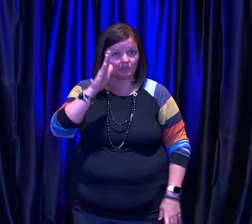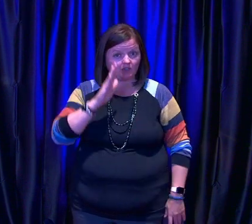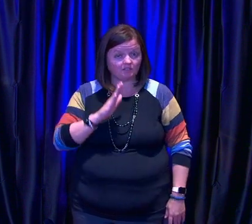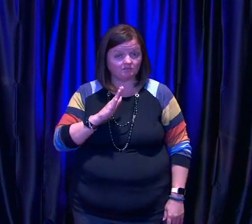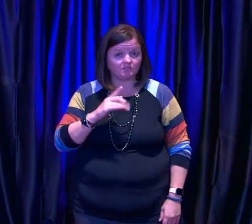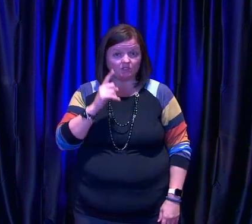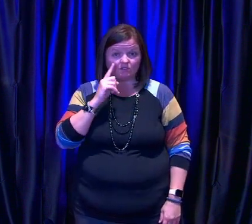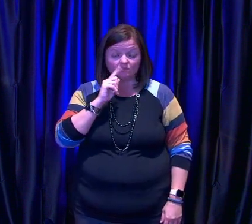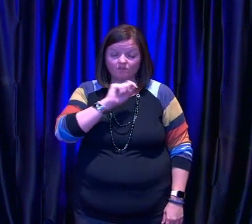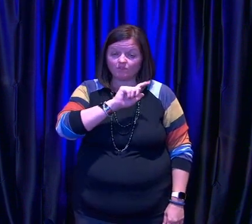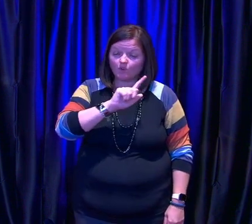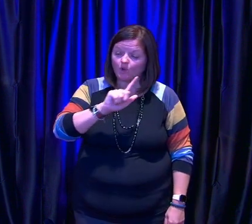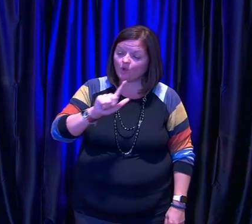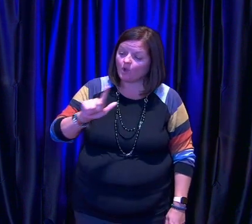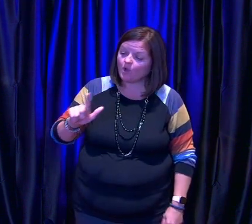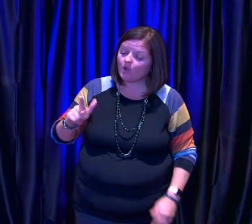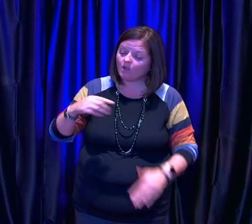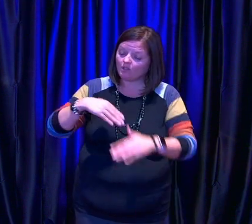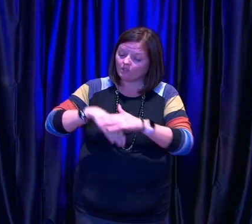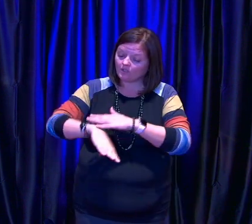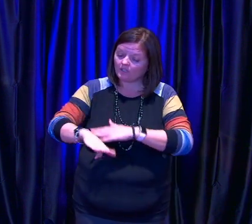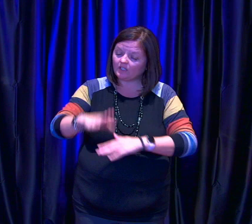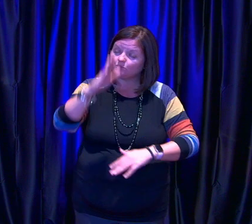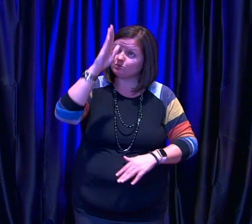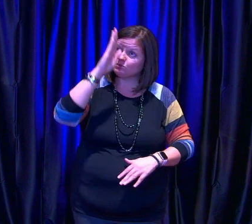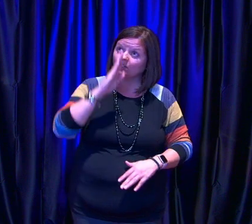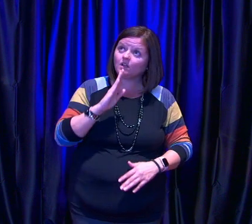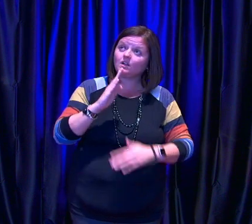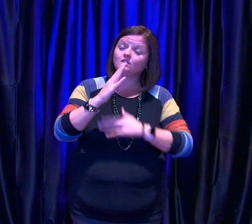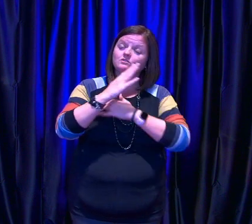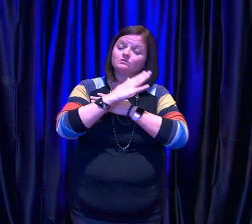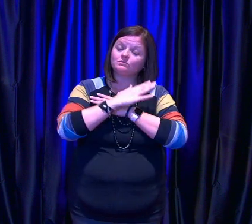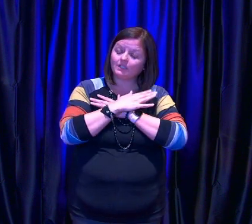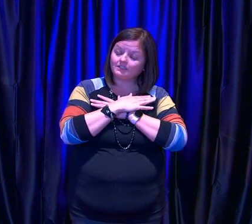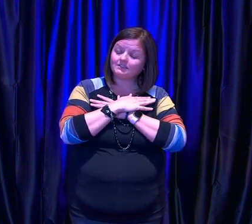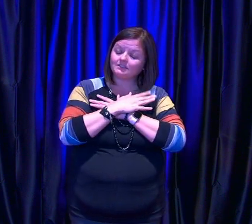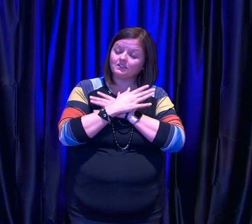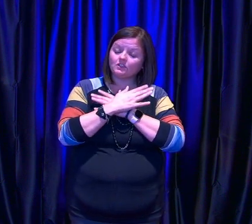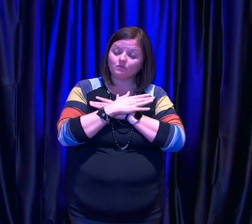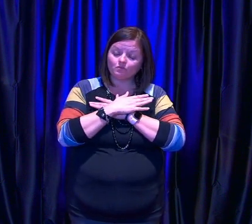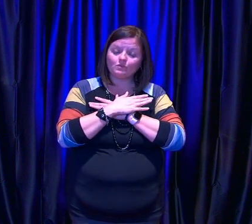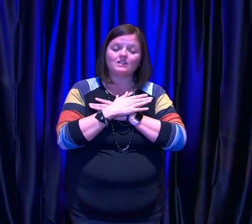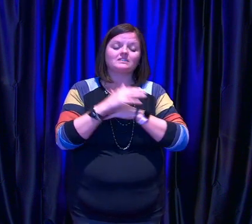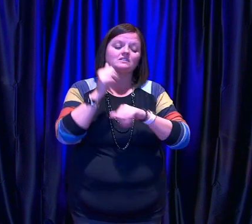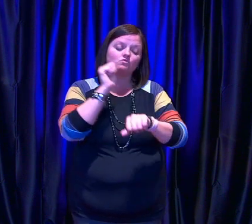for all who have entered into God's rest have rested from their labors just as